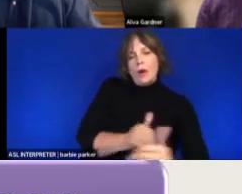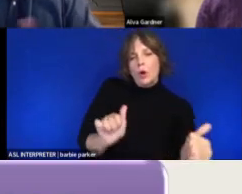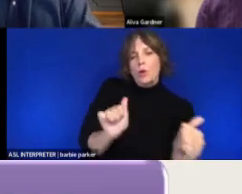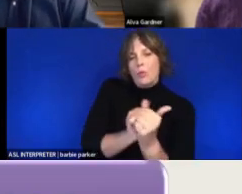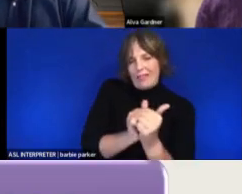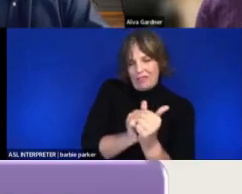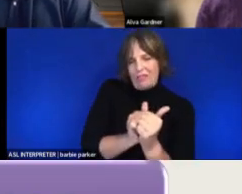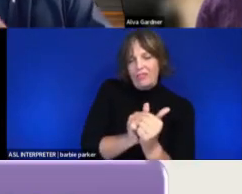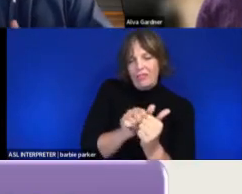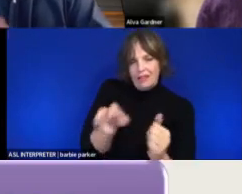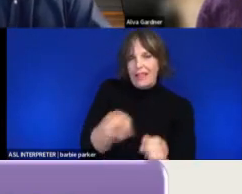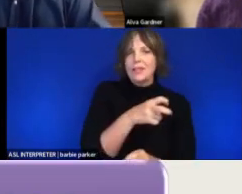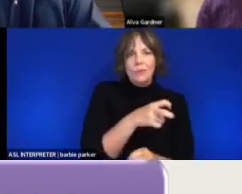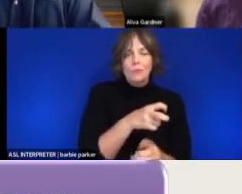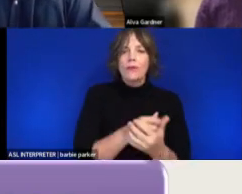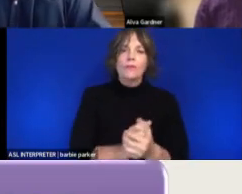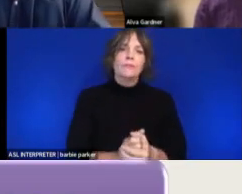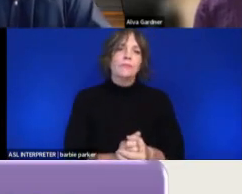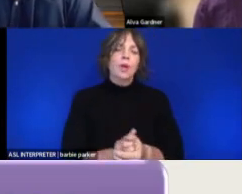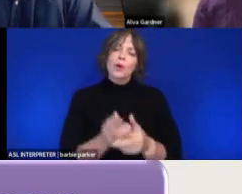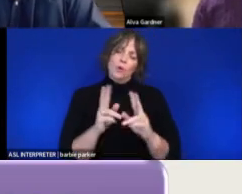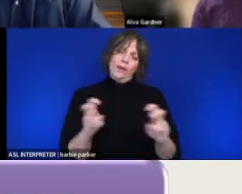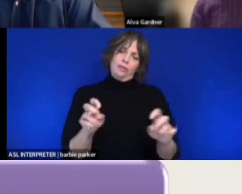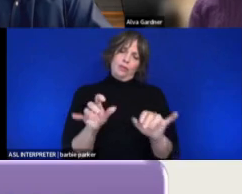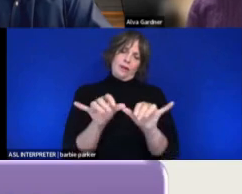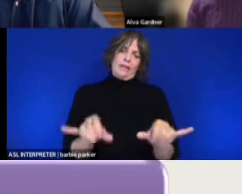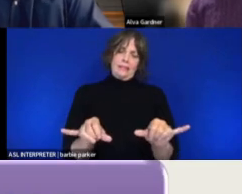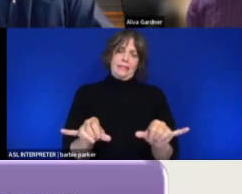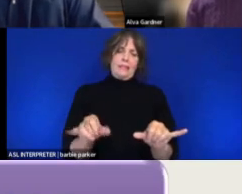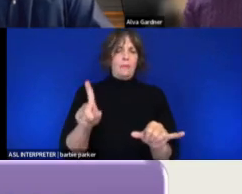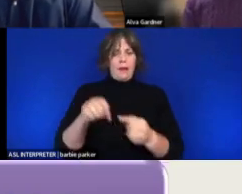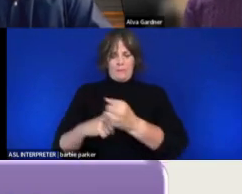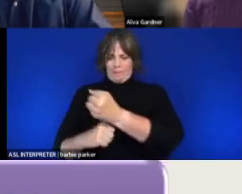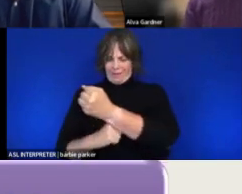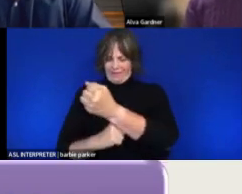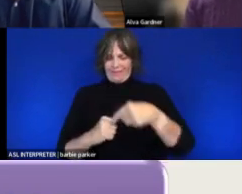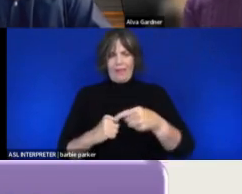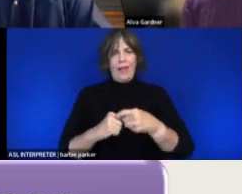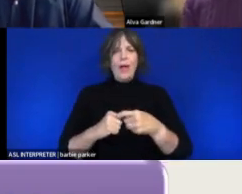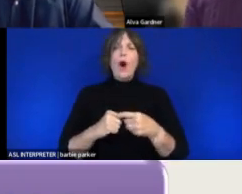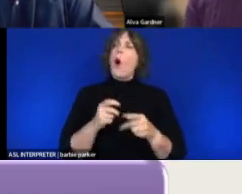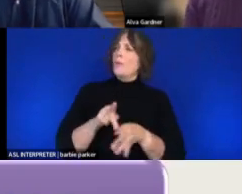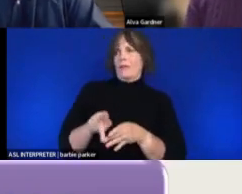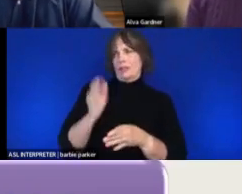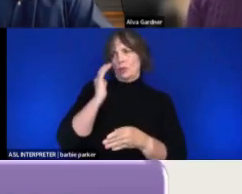we've created. This idea that professionals know best, it needs to be challenged, and as